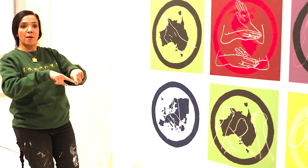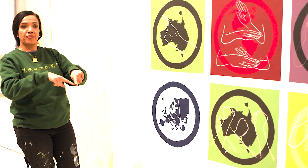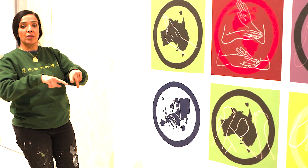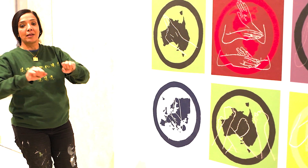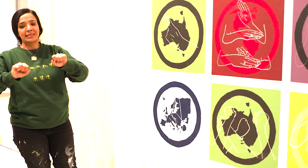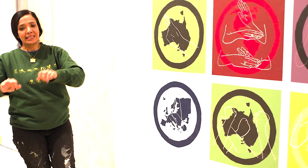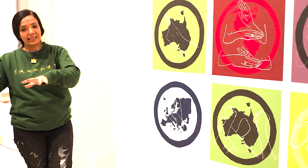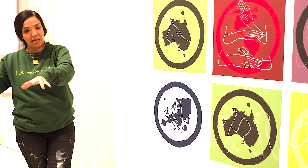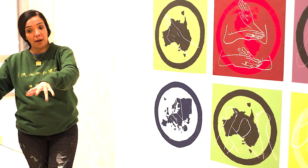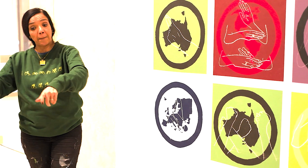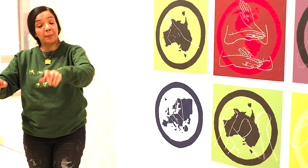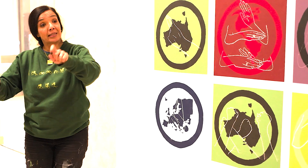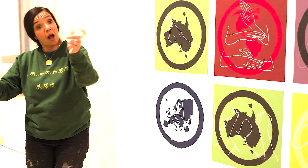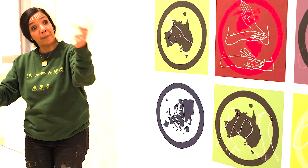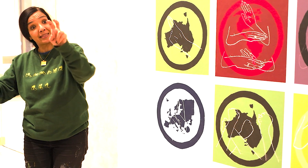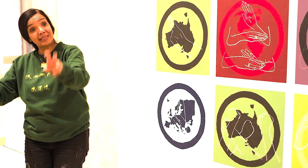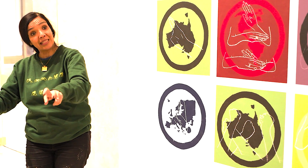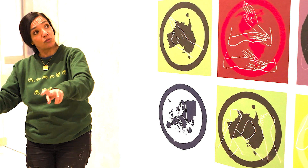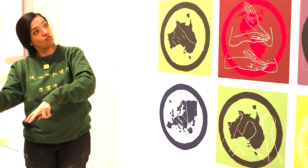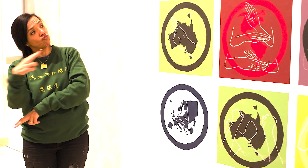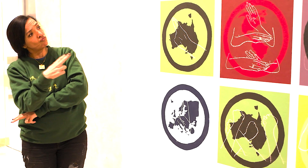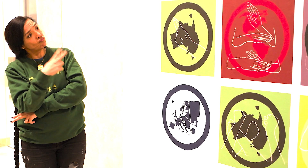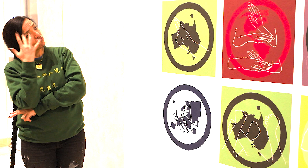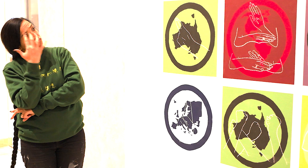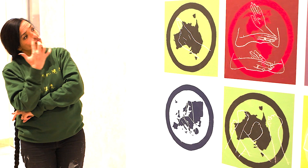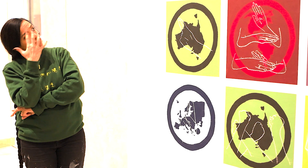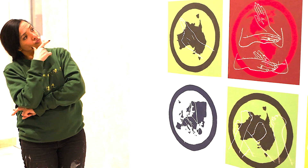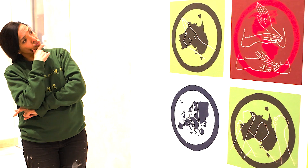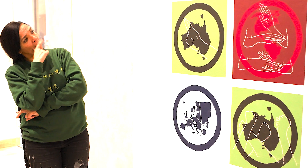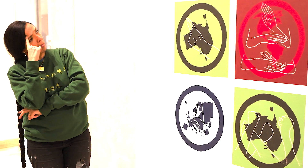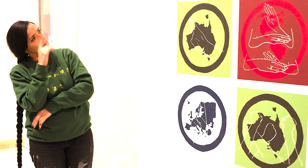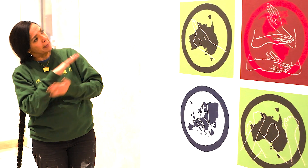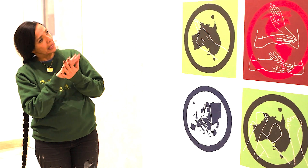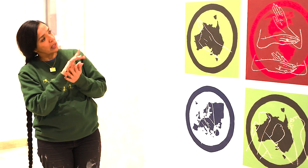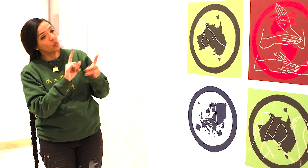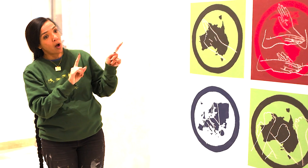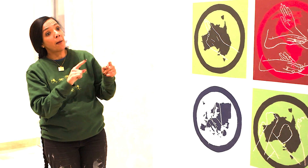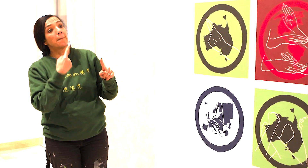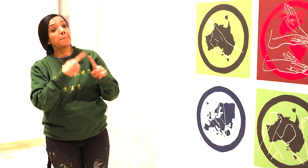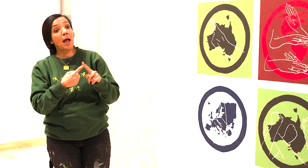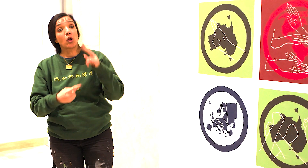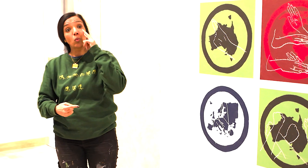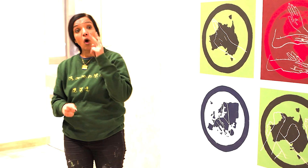So, this denotes the living room area, so, people are welcome to sit here, ponder the art,